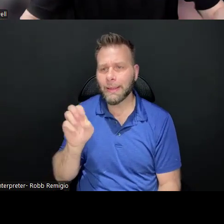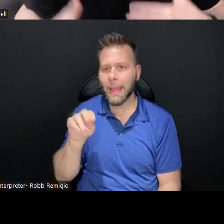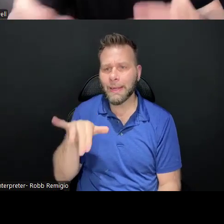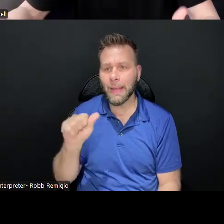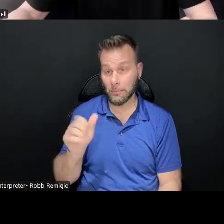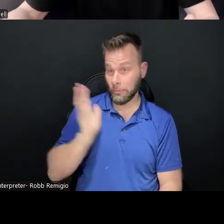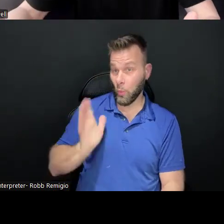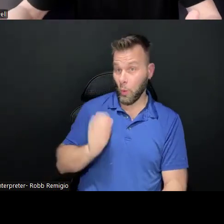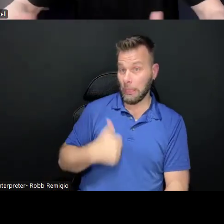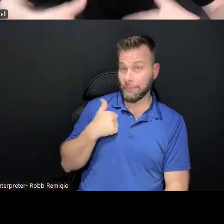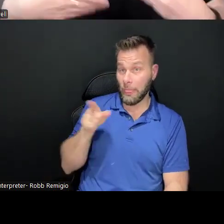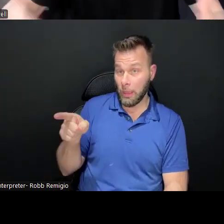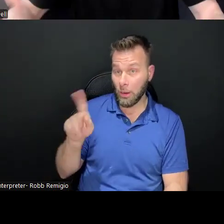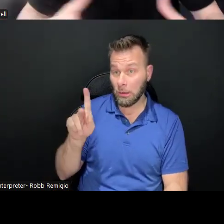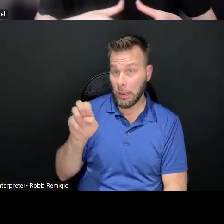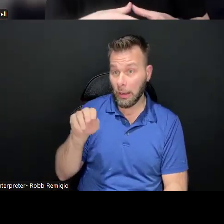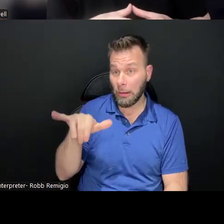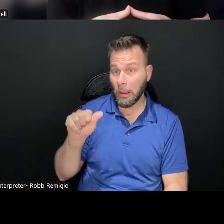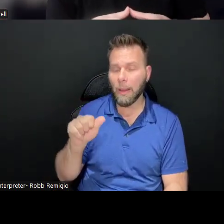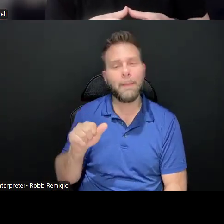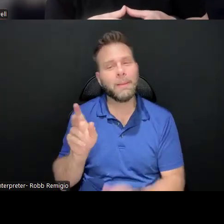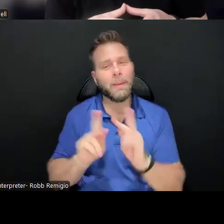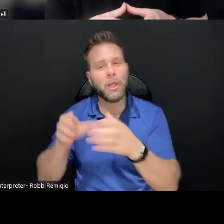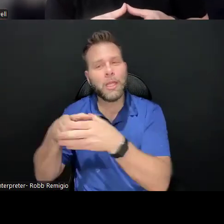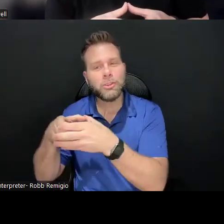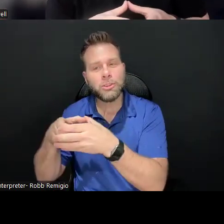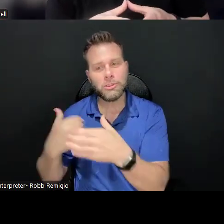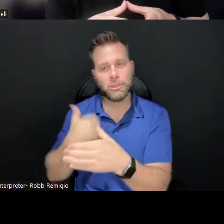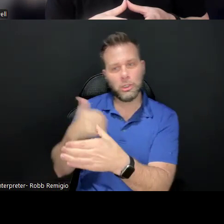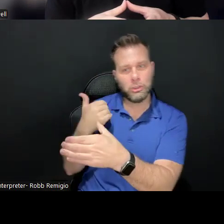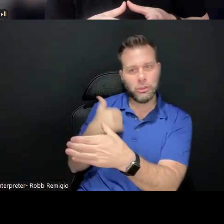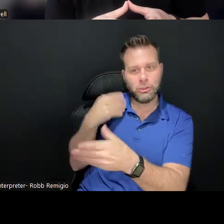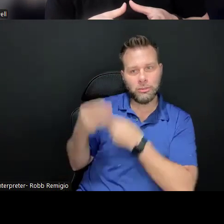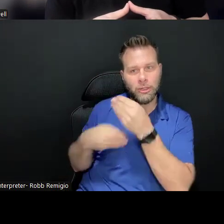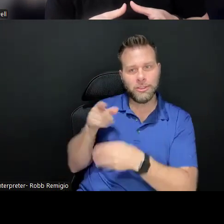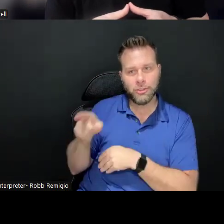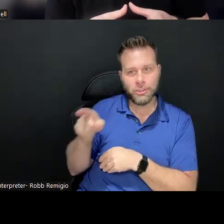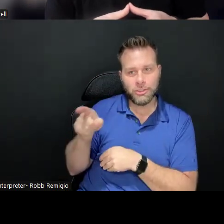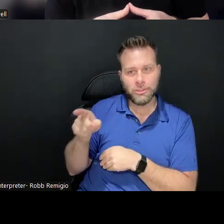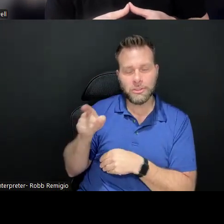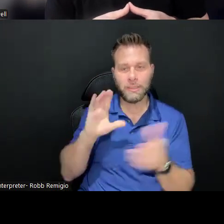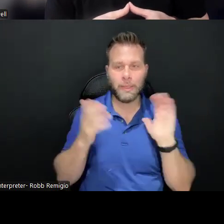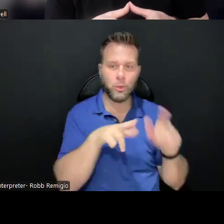countries in Africa for example, Kenya, and I used to live there, I can talk about that, and the population there is much